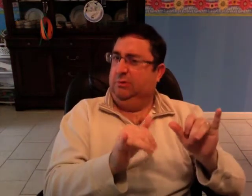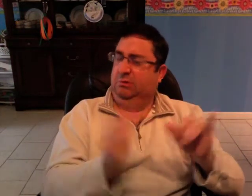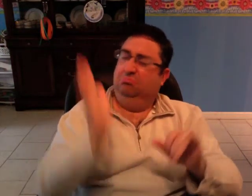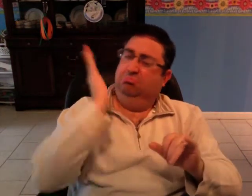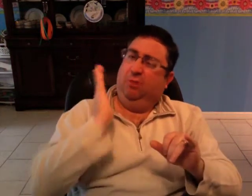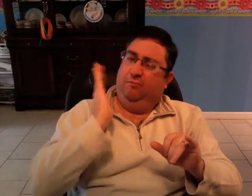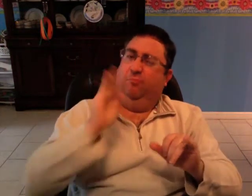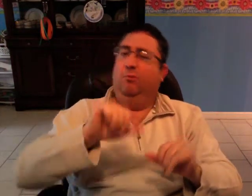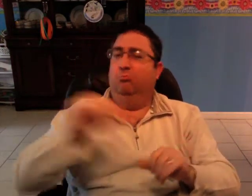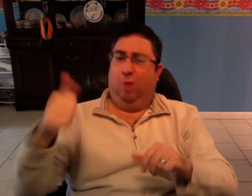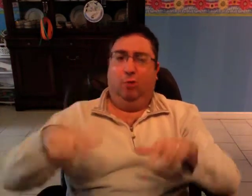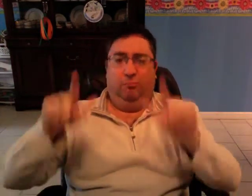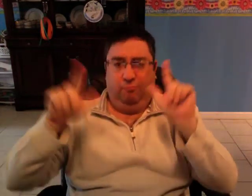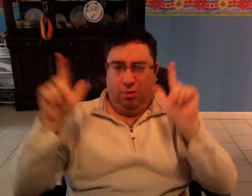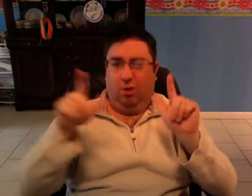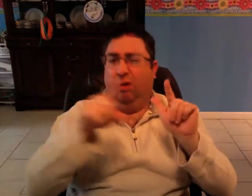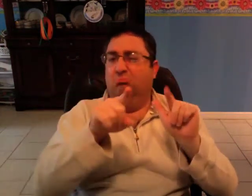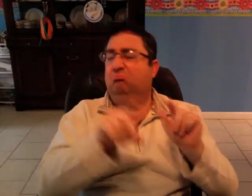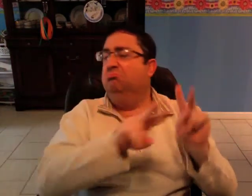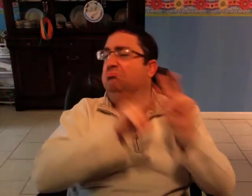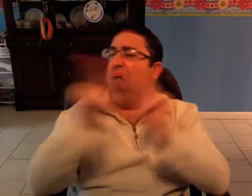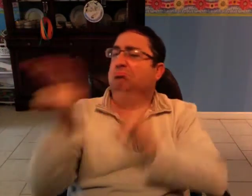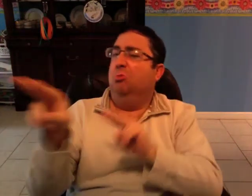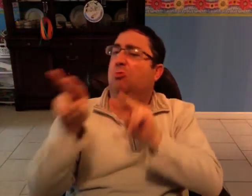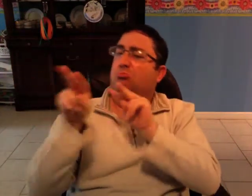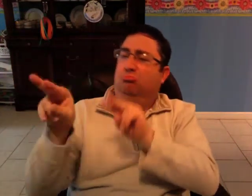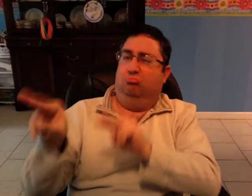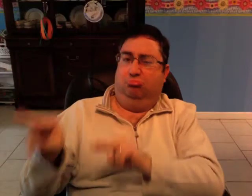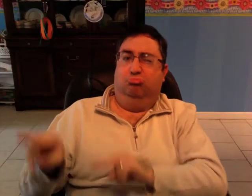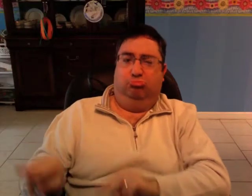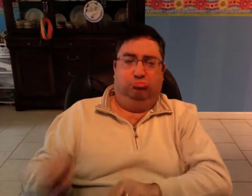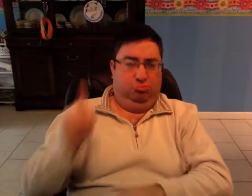in other vlogs -- you can refer to my website to see those.